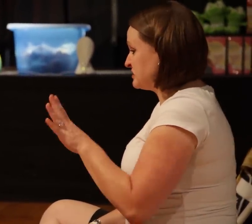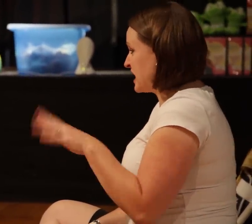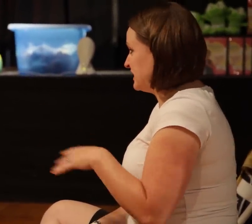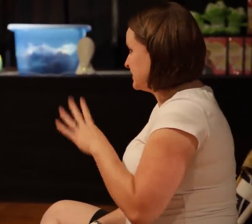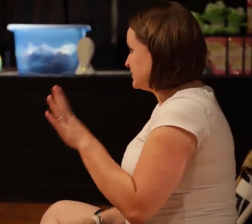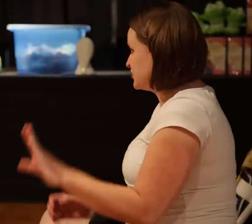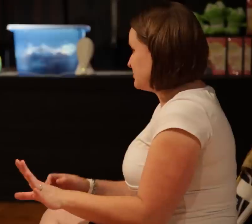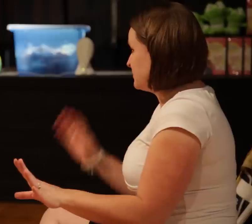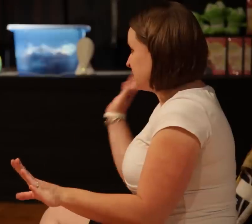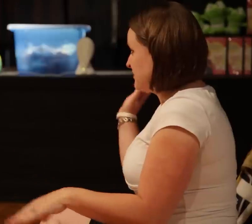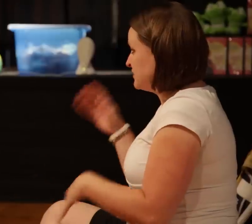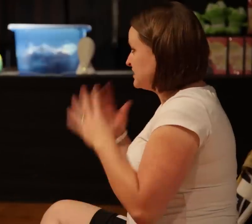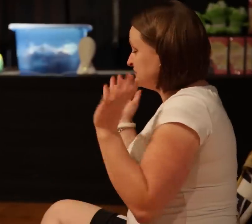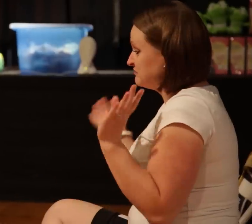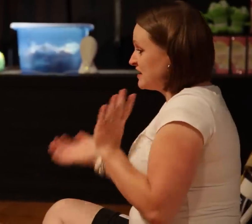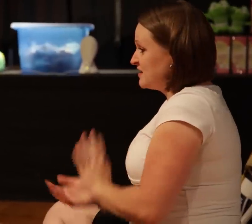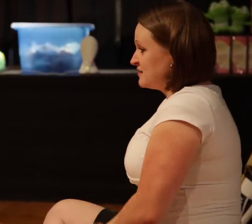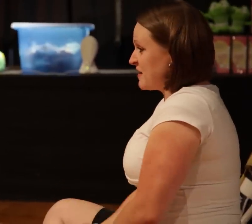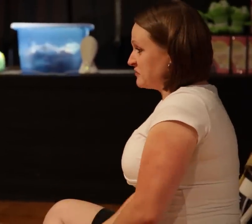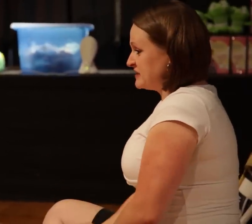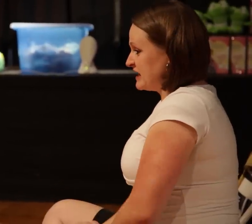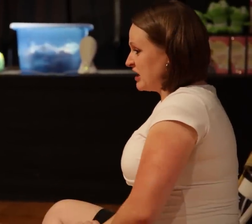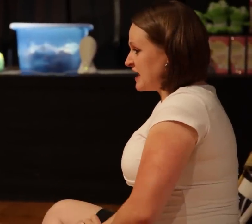face of the earth signing, and she moved and I moved and we haven't really stayed in contact,